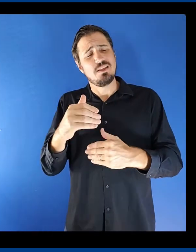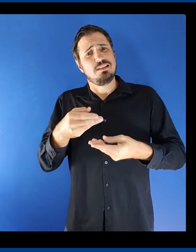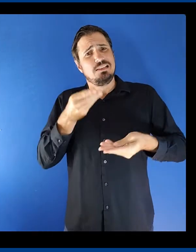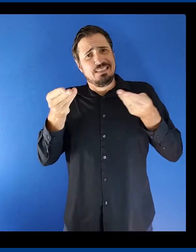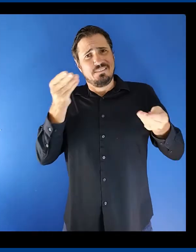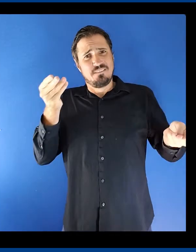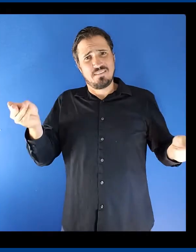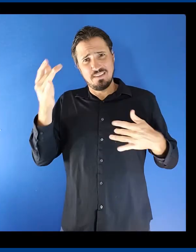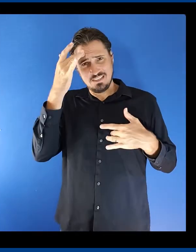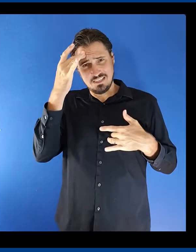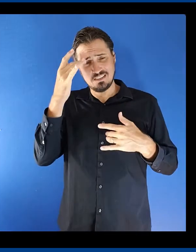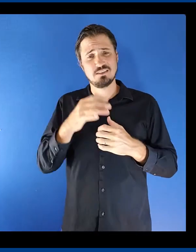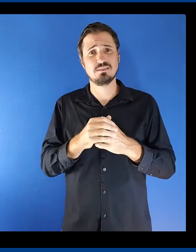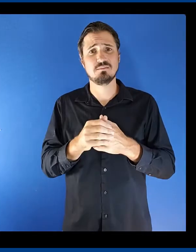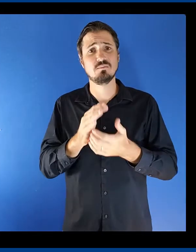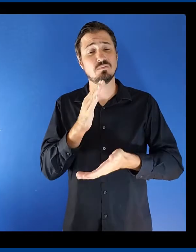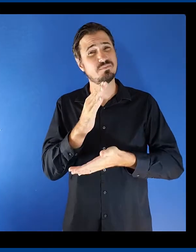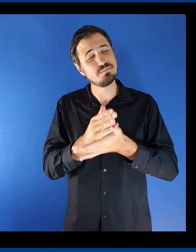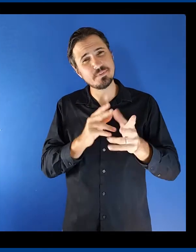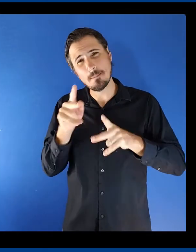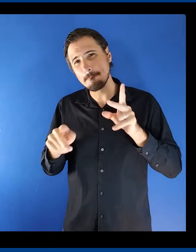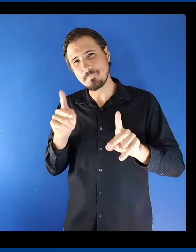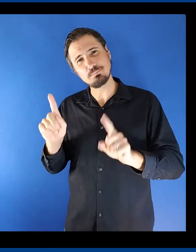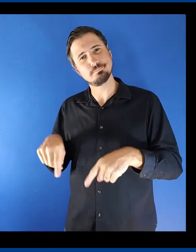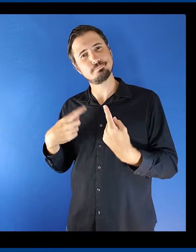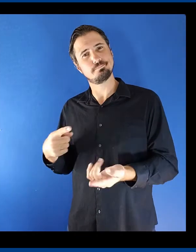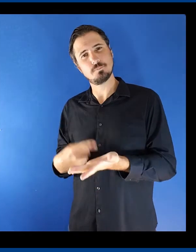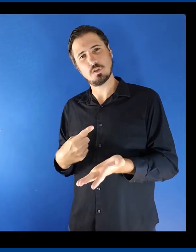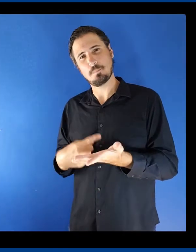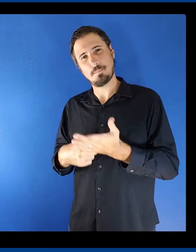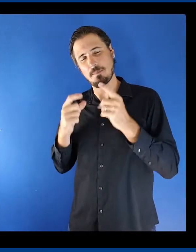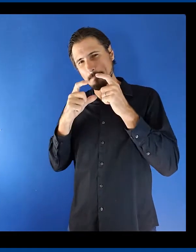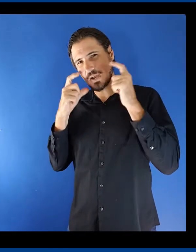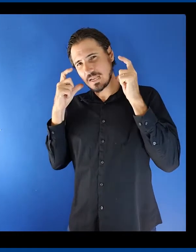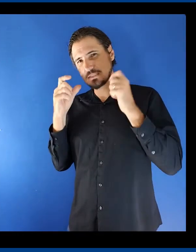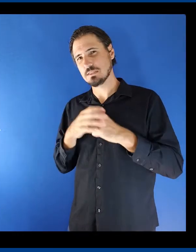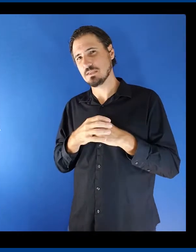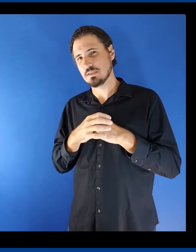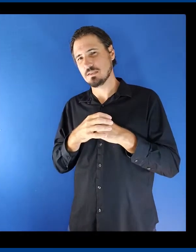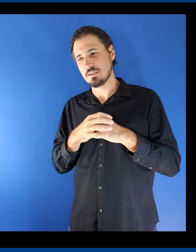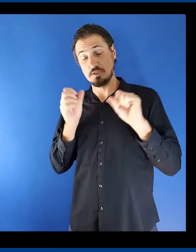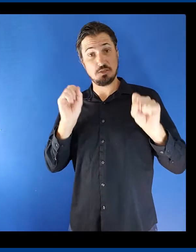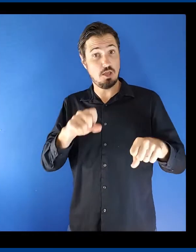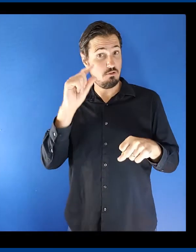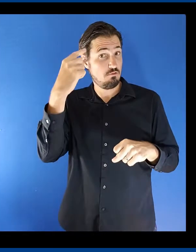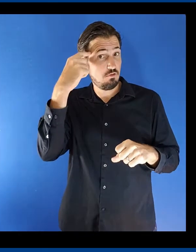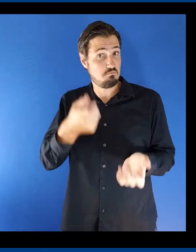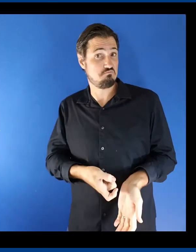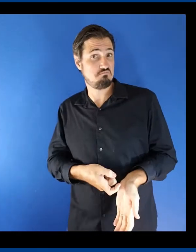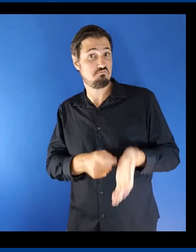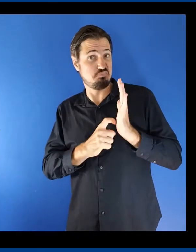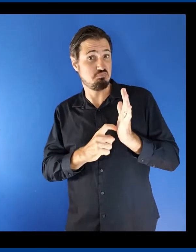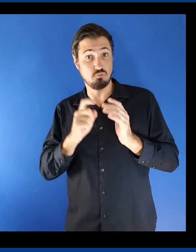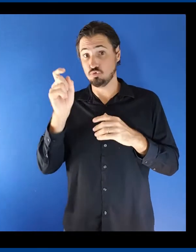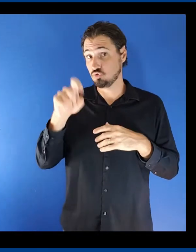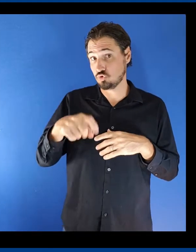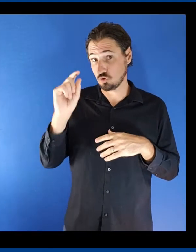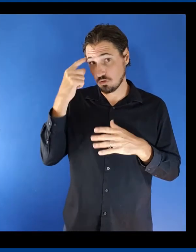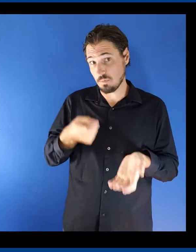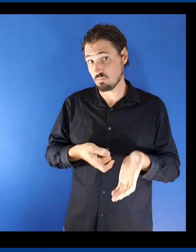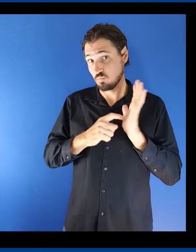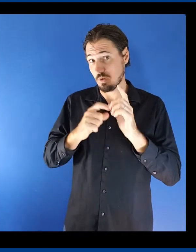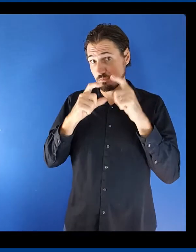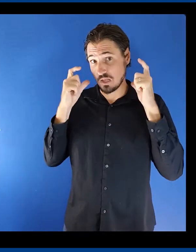There has been a lot of talk lately on the subject of masks, and whether government or private businesses can or should mandate the use of masks.